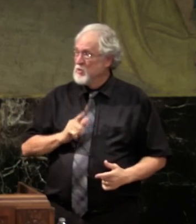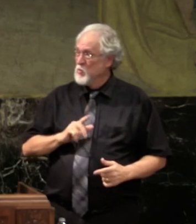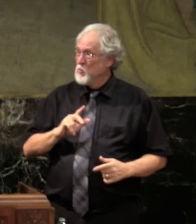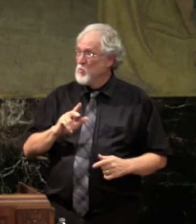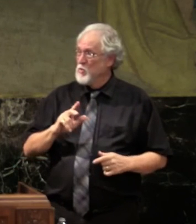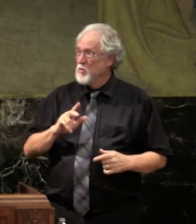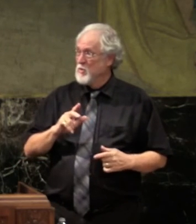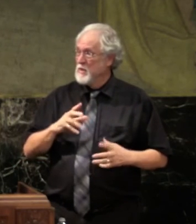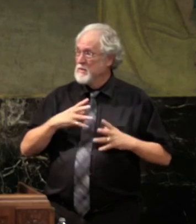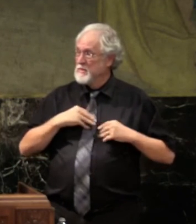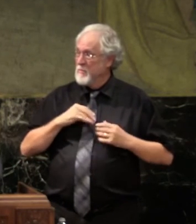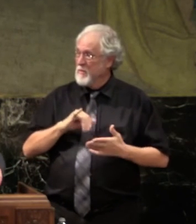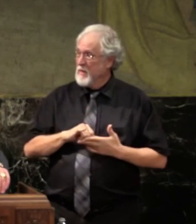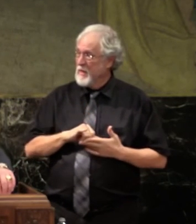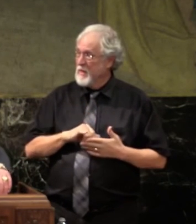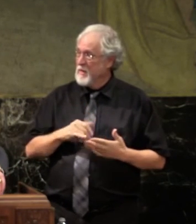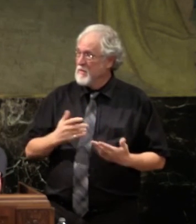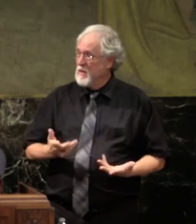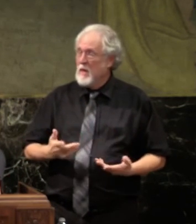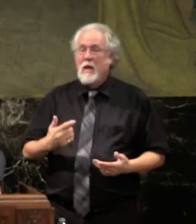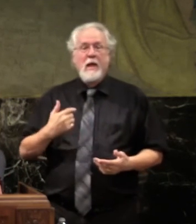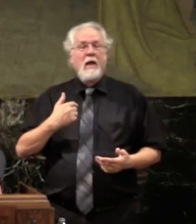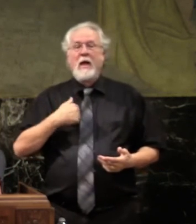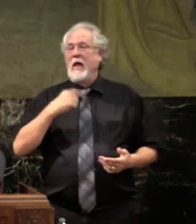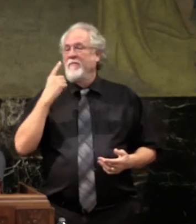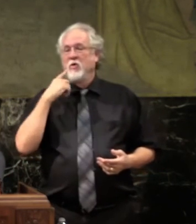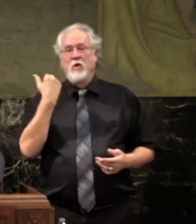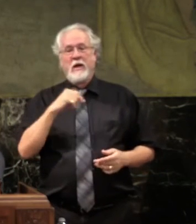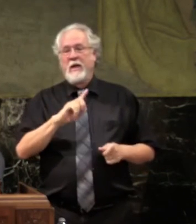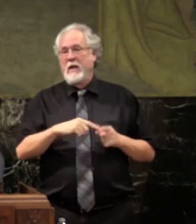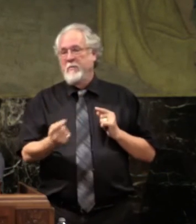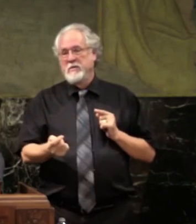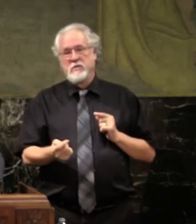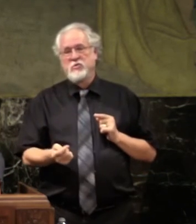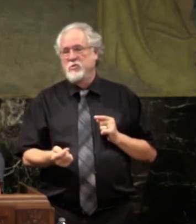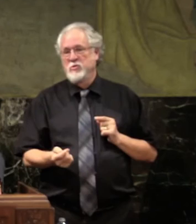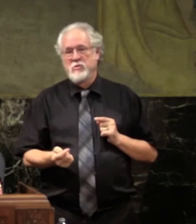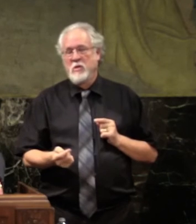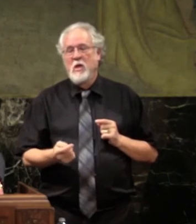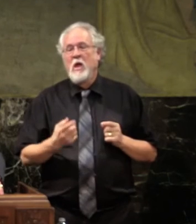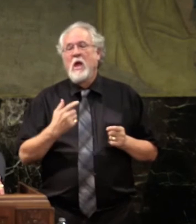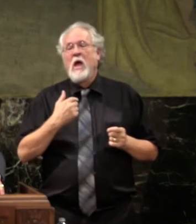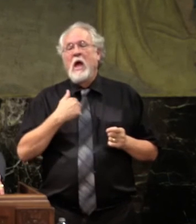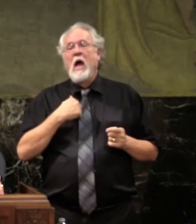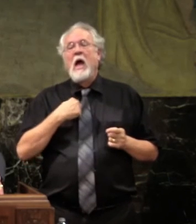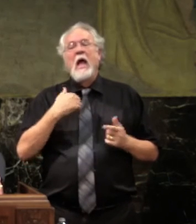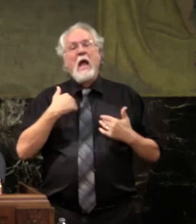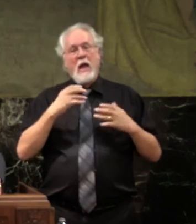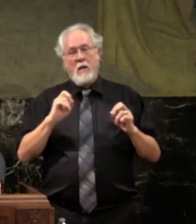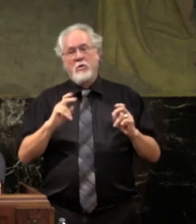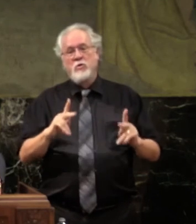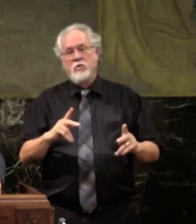well I've not heard any opposition to it i did have an opportunity this week to